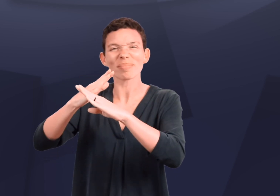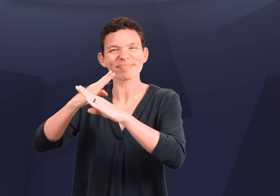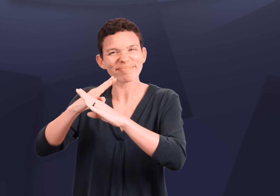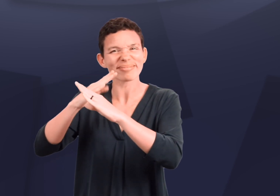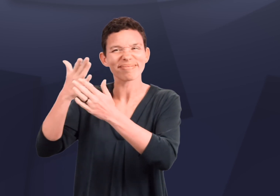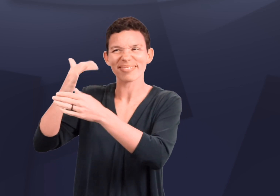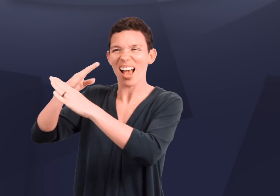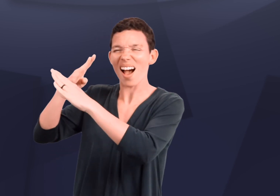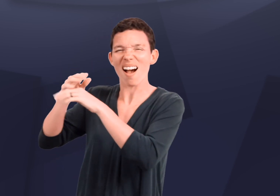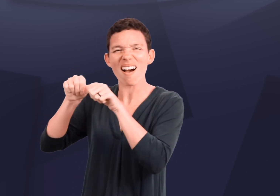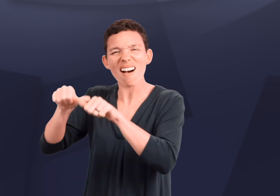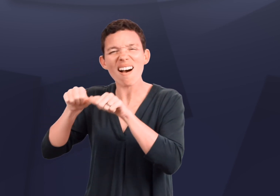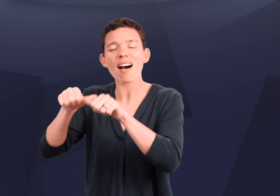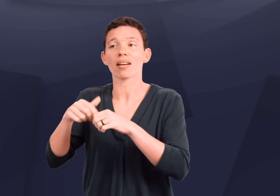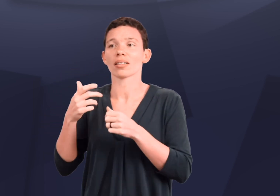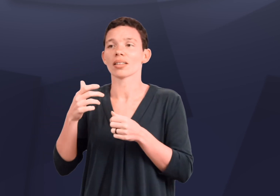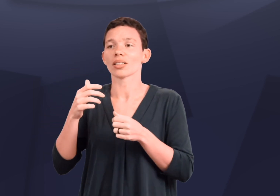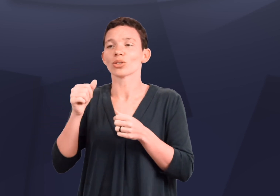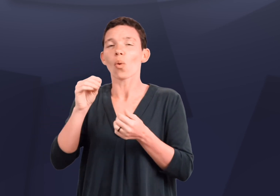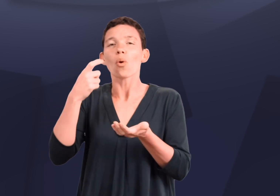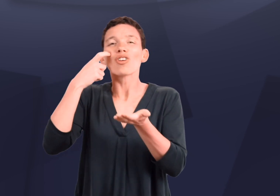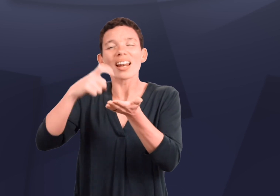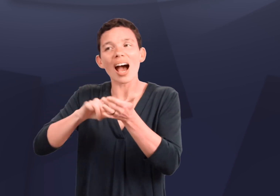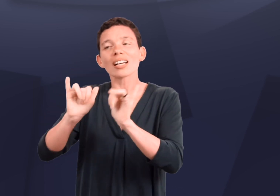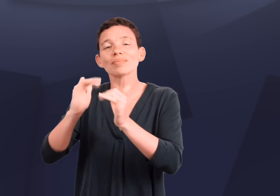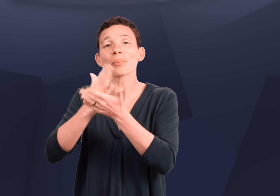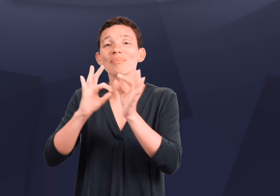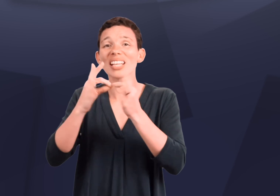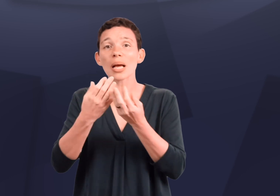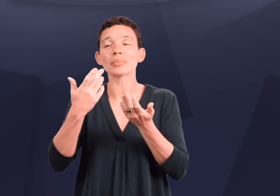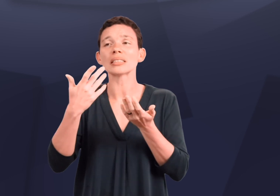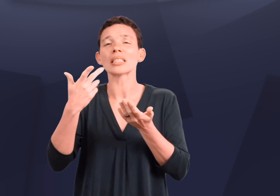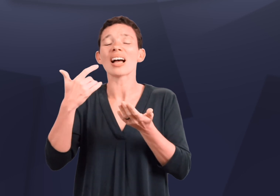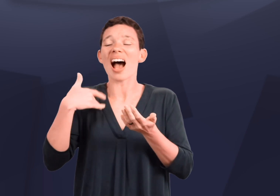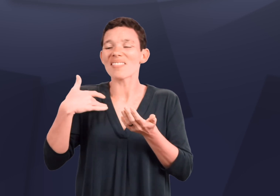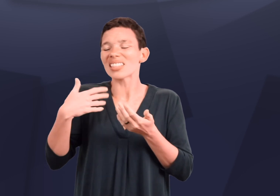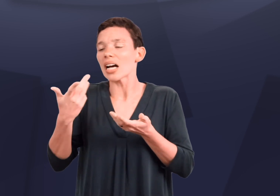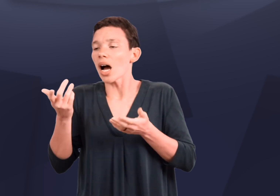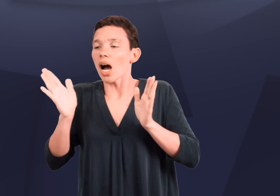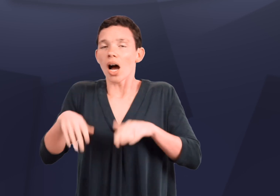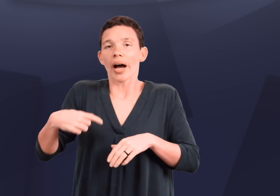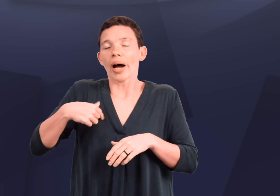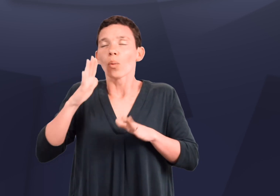It's a response to trauma, to constant barriers, repeated trust violations.